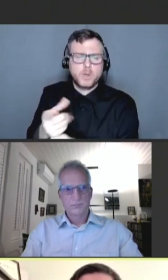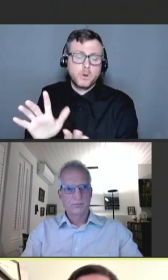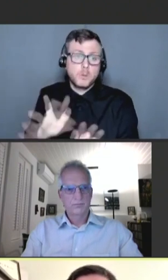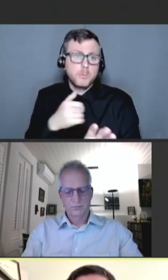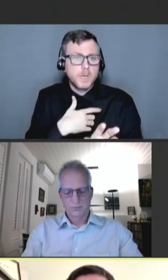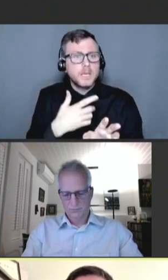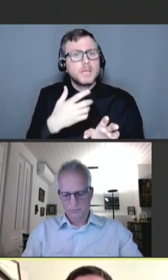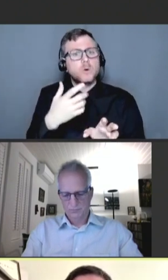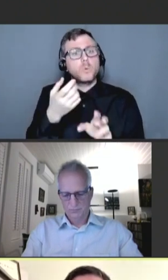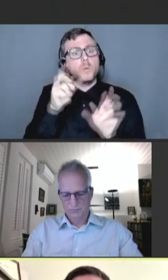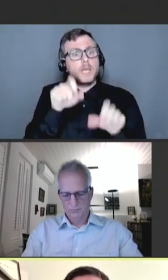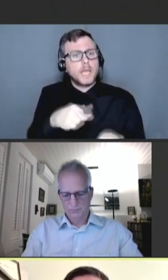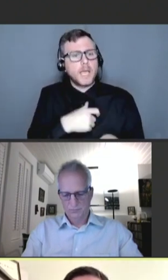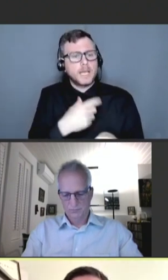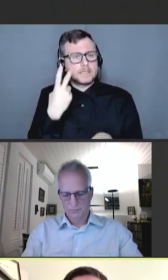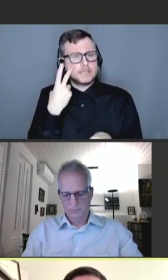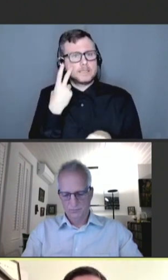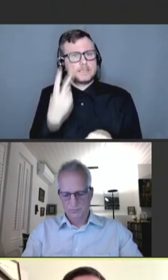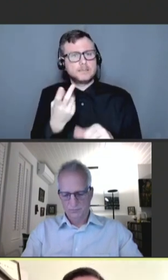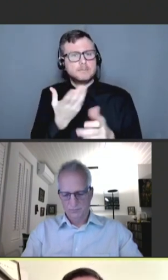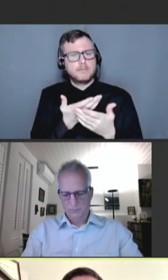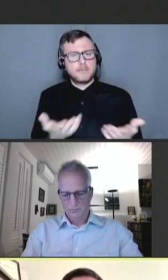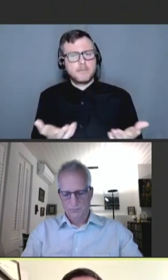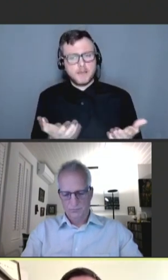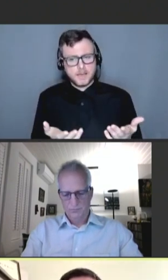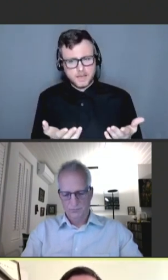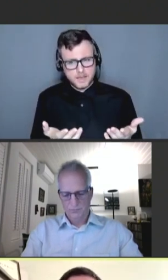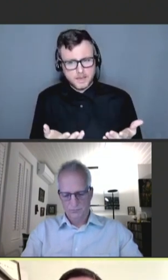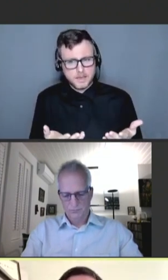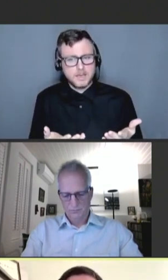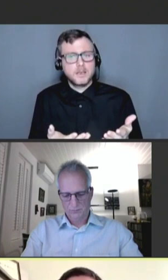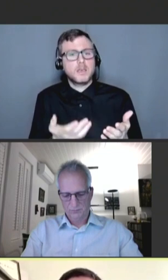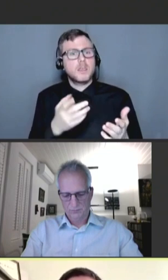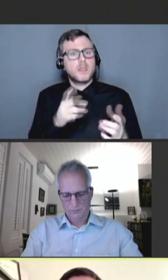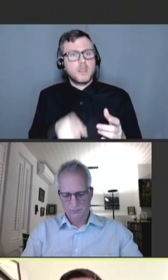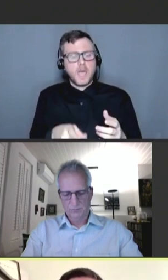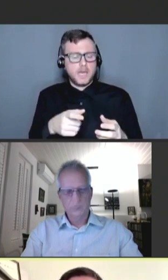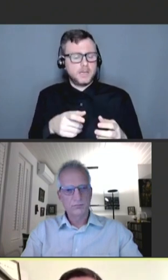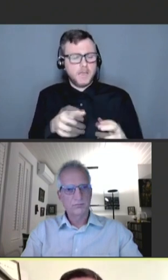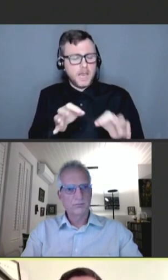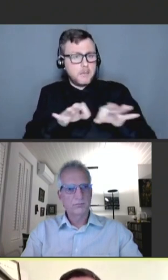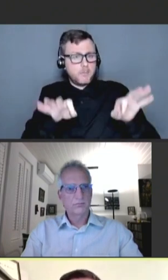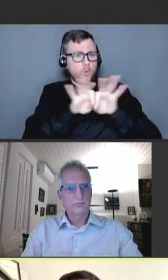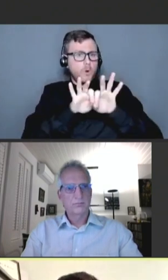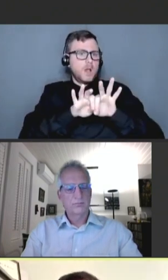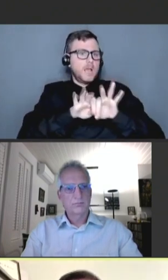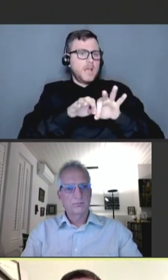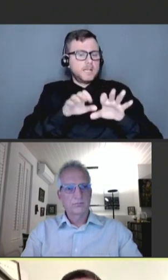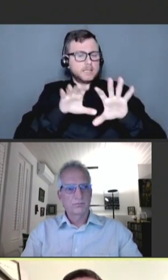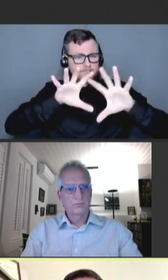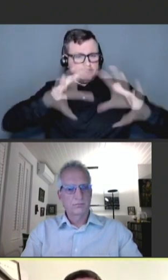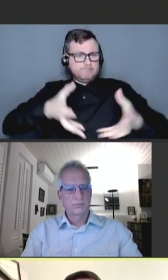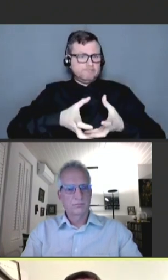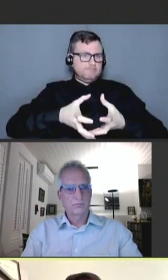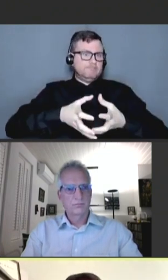we [unintelligible] leverage -- the enormity of the moment, the scope and scale of this pandemic,